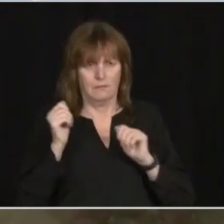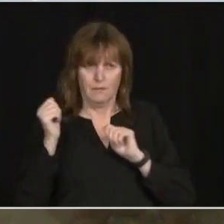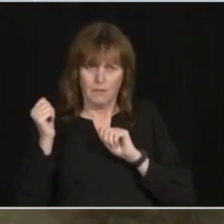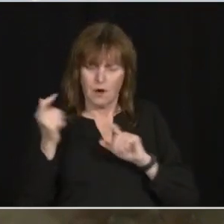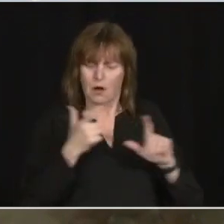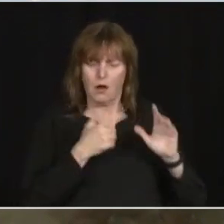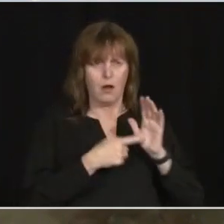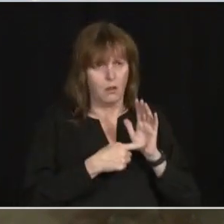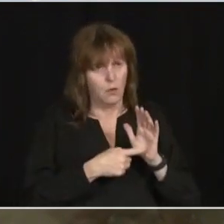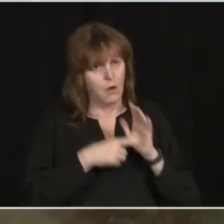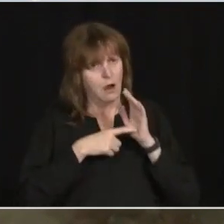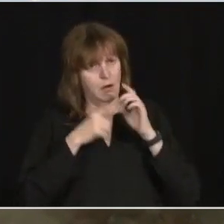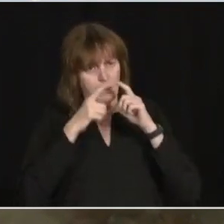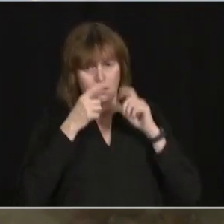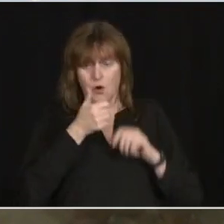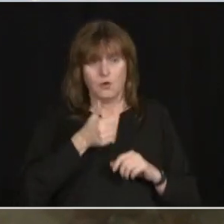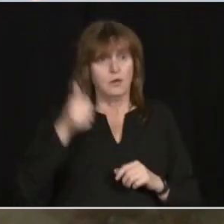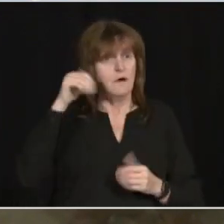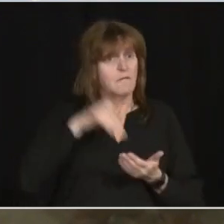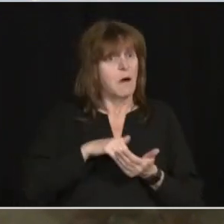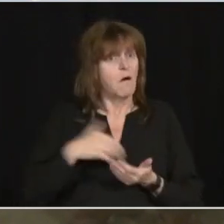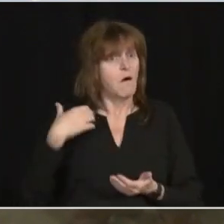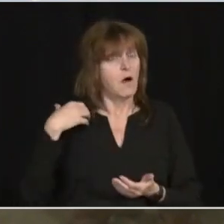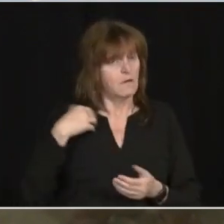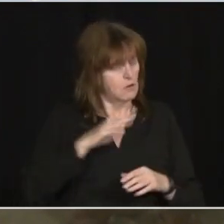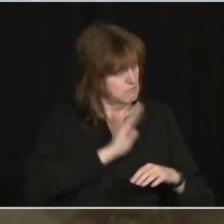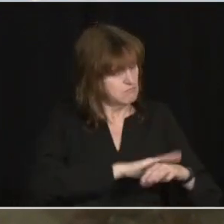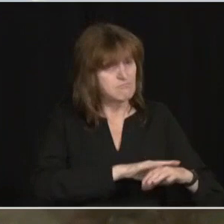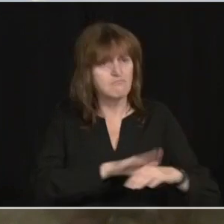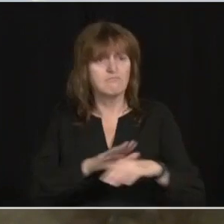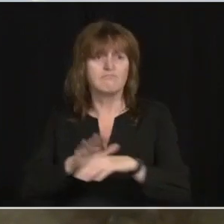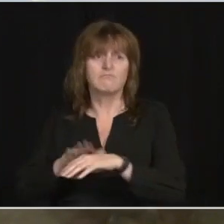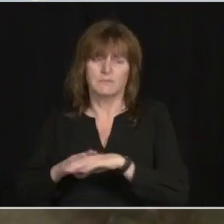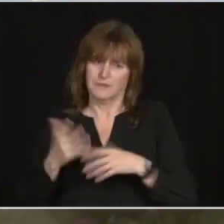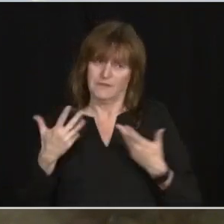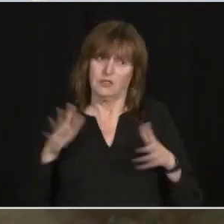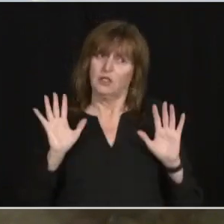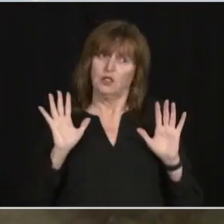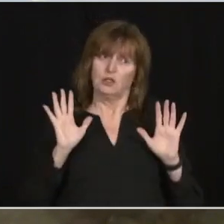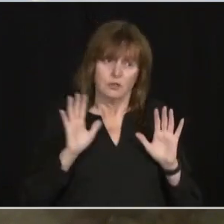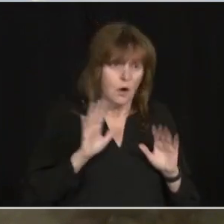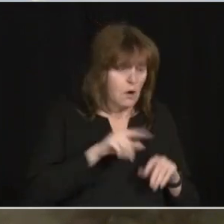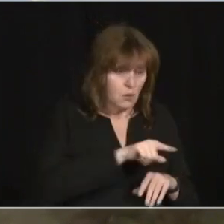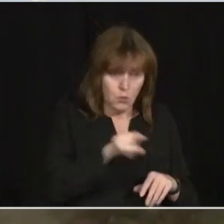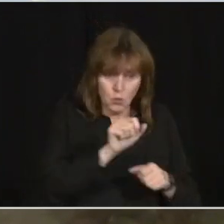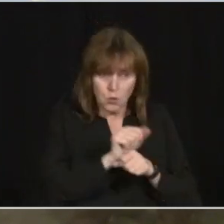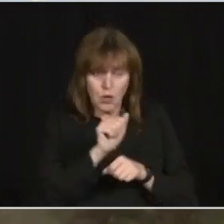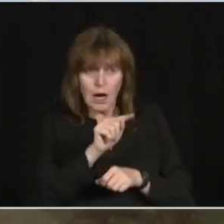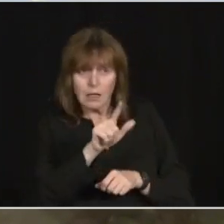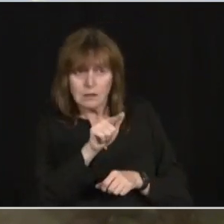Chief Medical Officer of Health. It's clear that people working in long-term care homes should be wearing the masks and